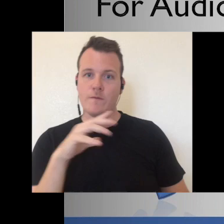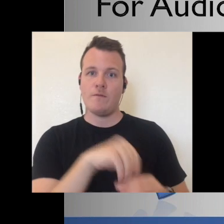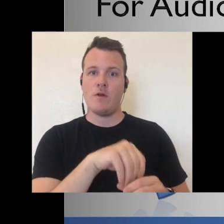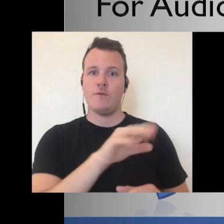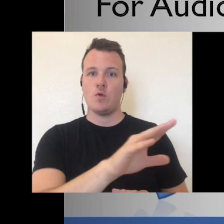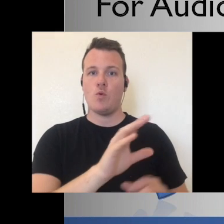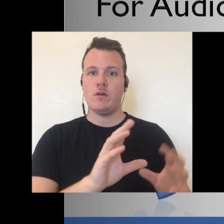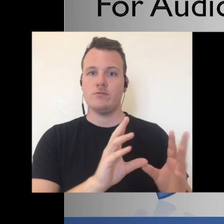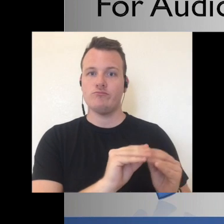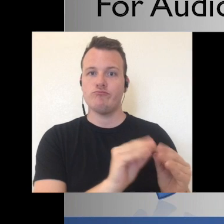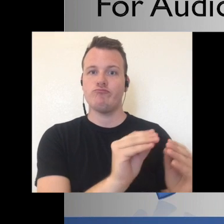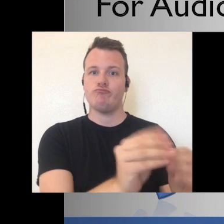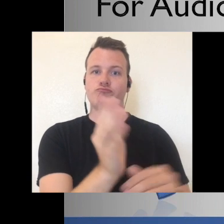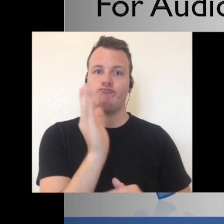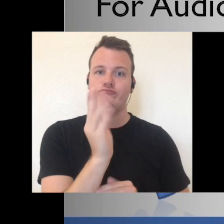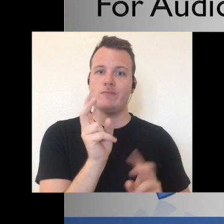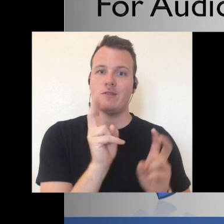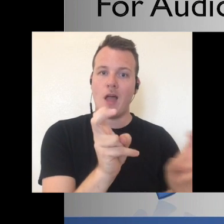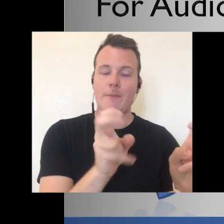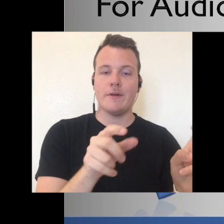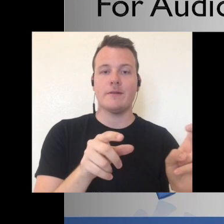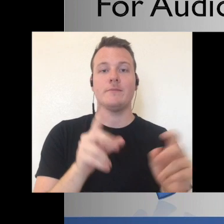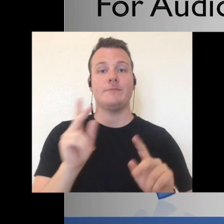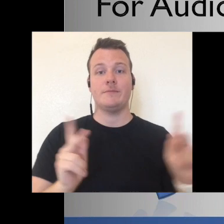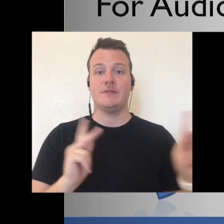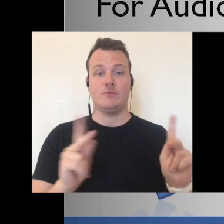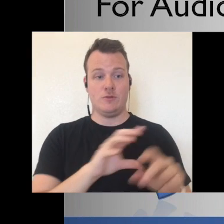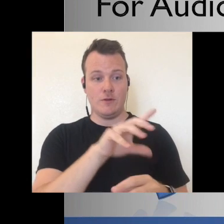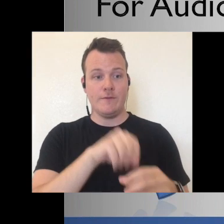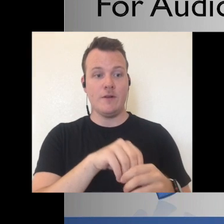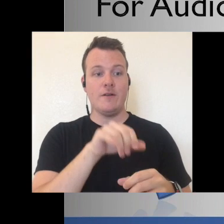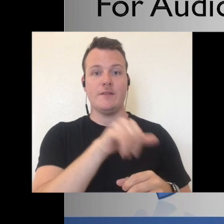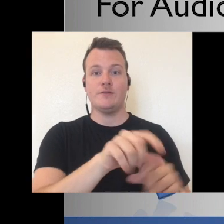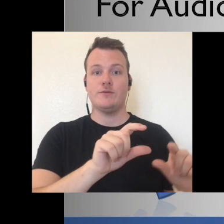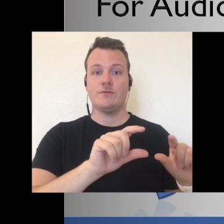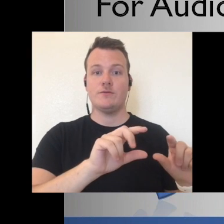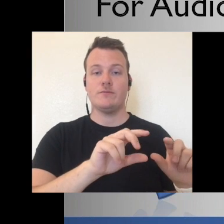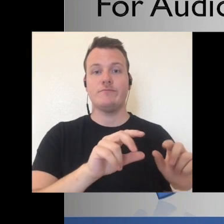group that you have organized to be part of this series are people that I sit in